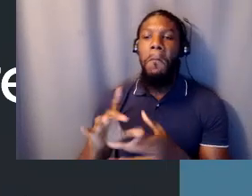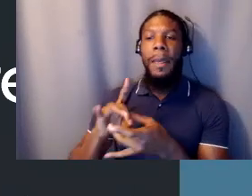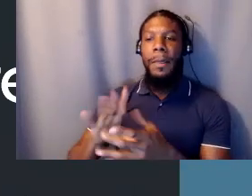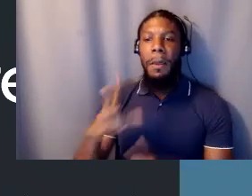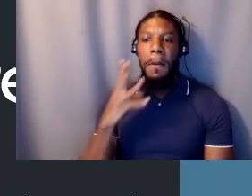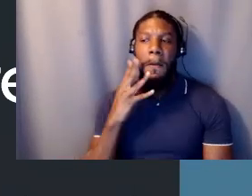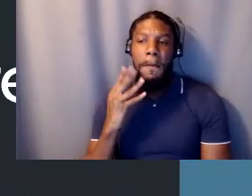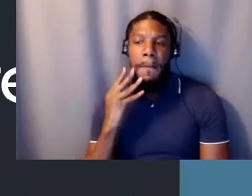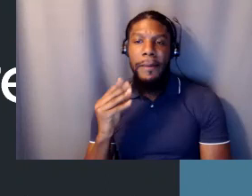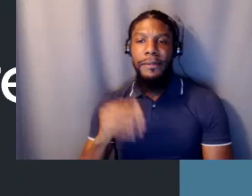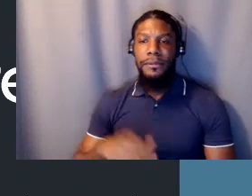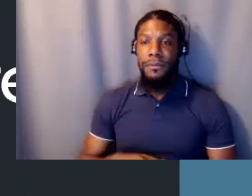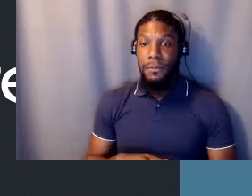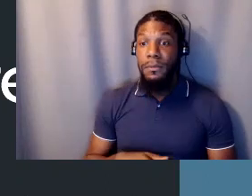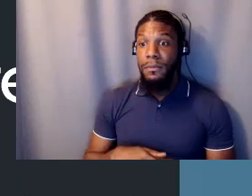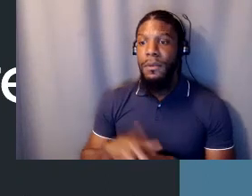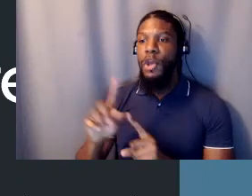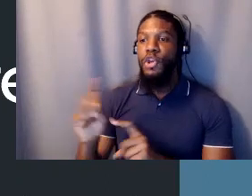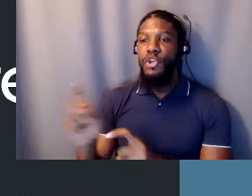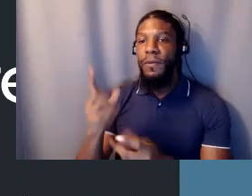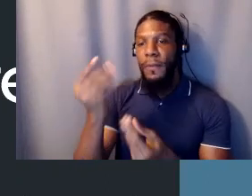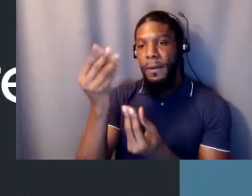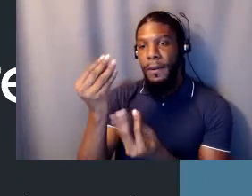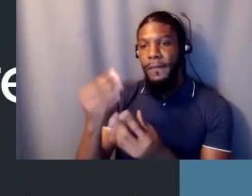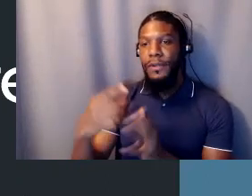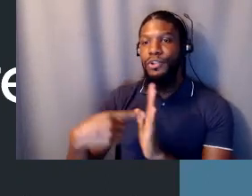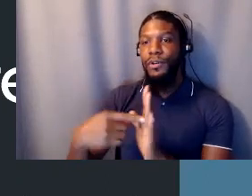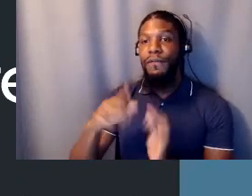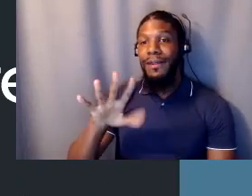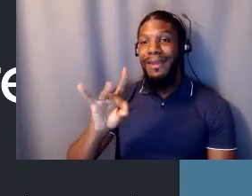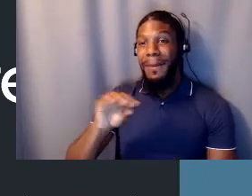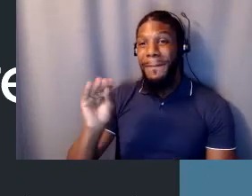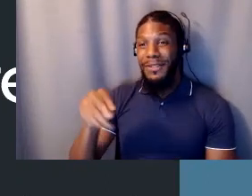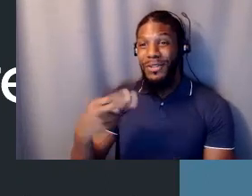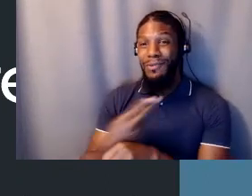We found that survey data showed that 58% of those using our online tutoring services